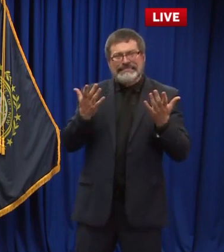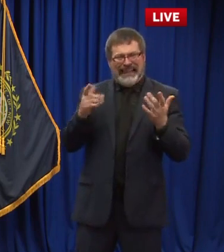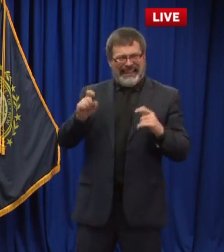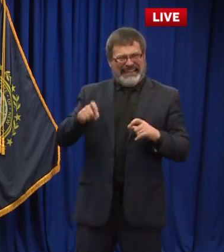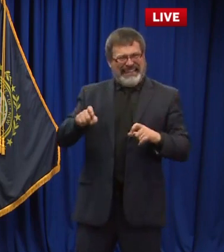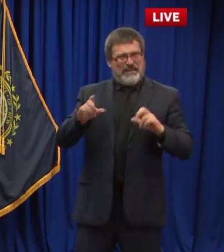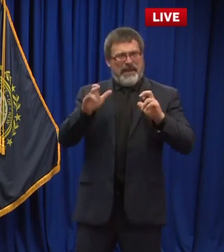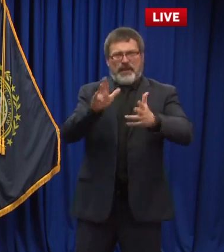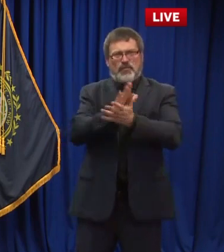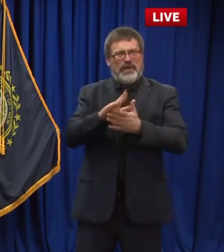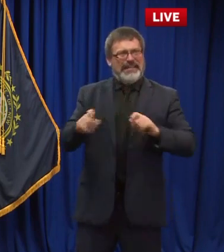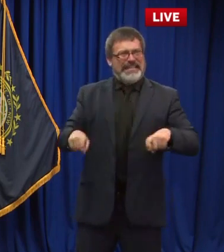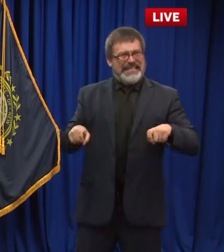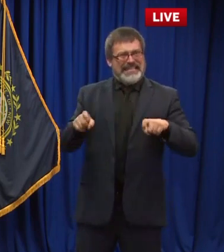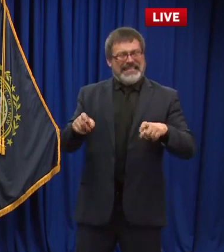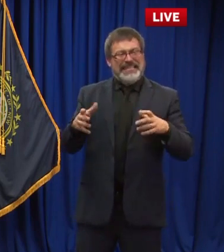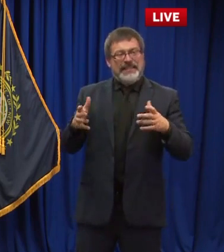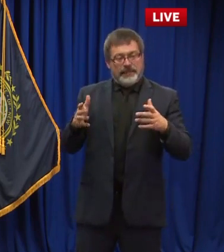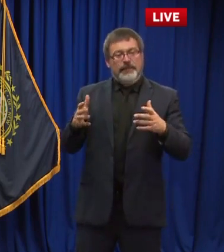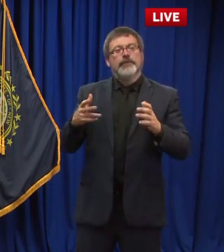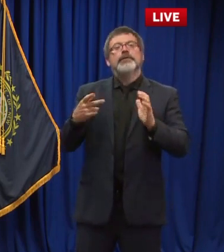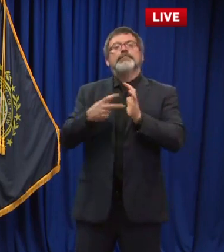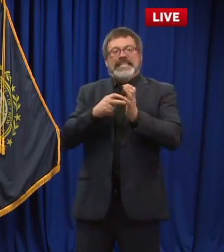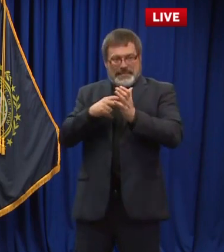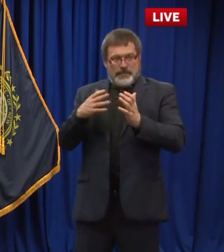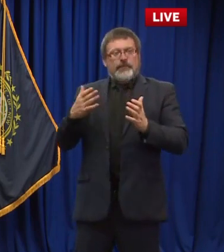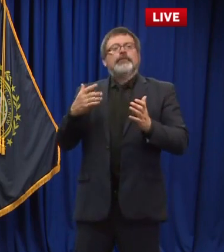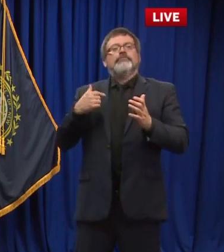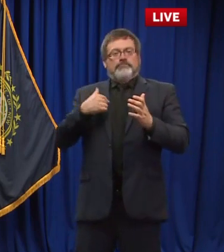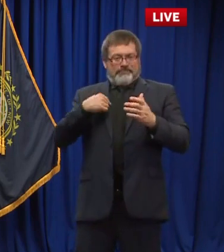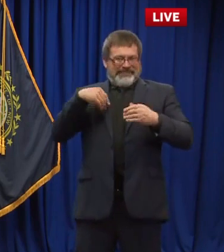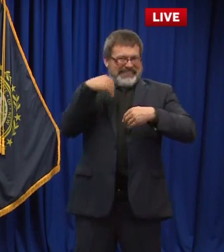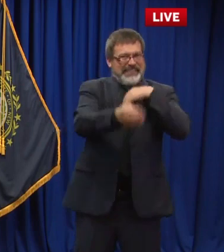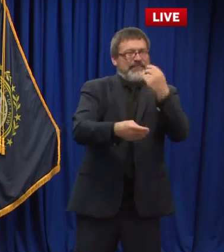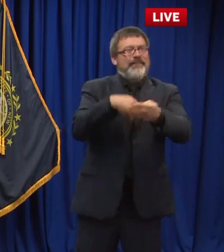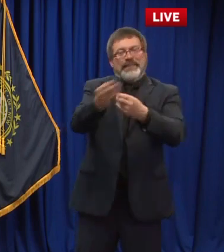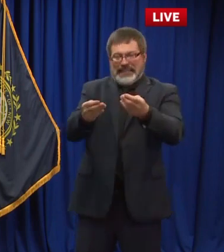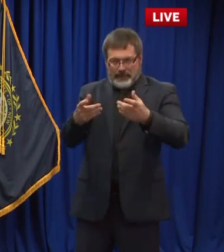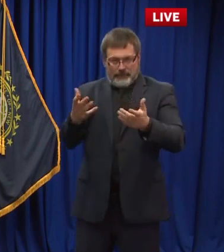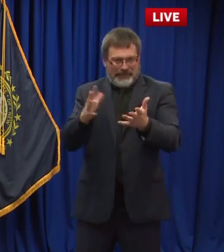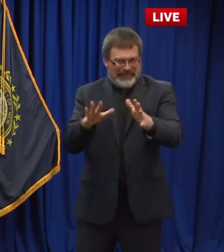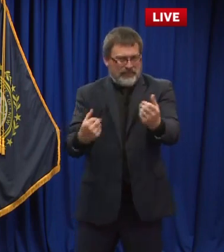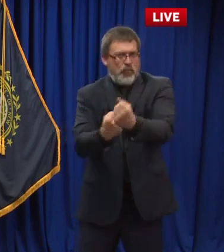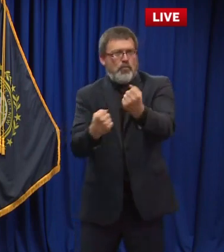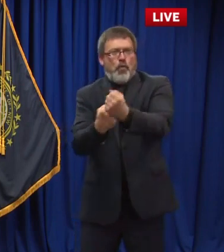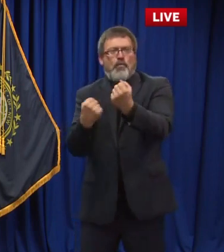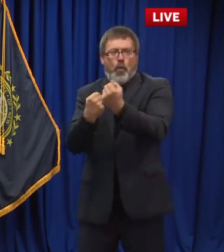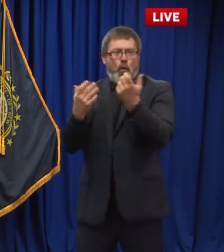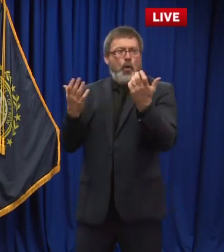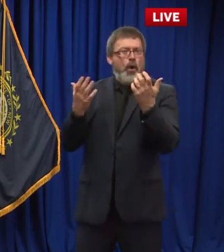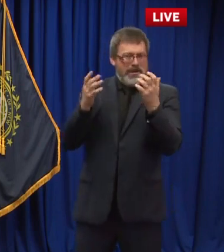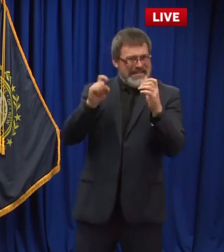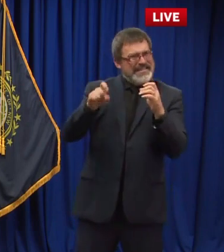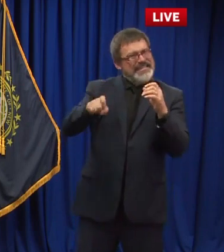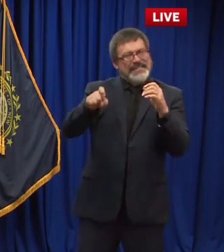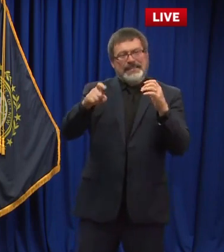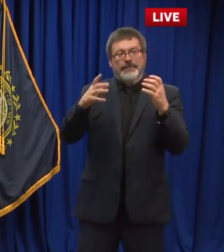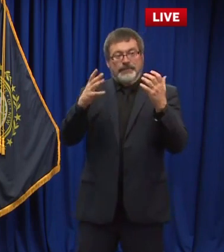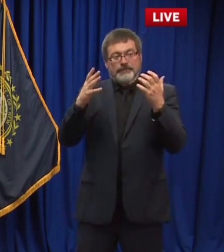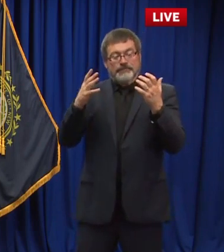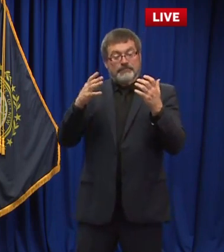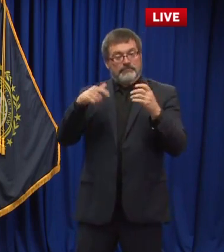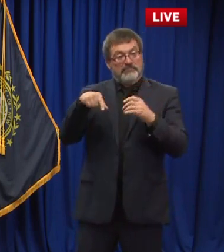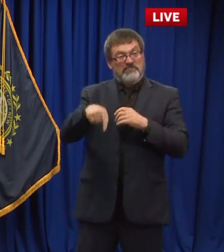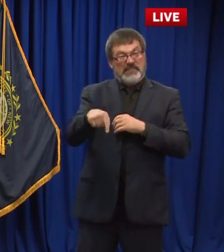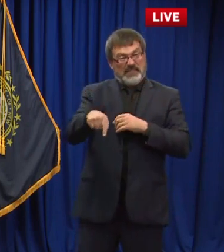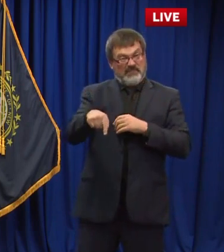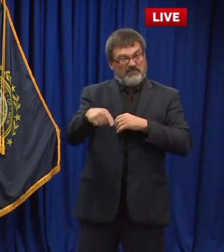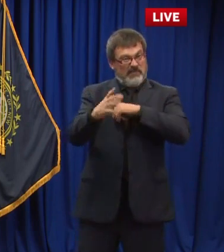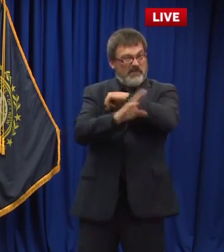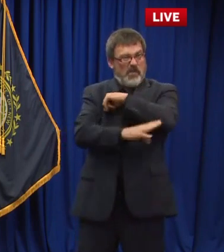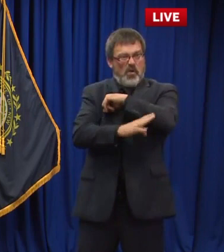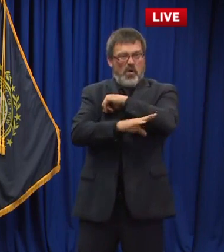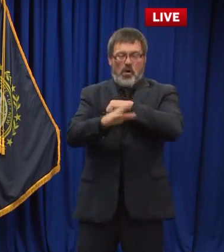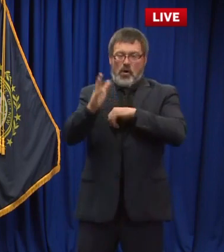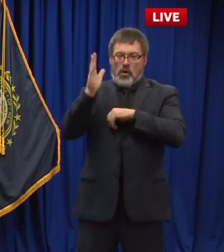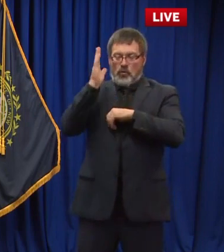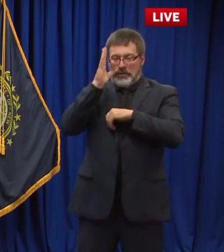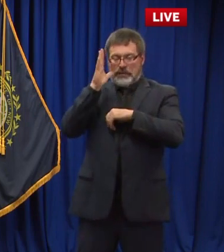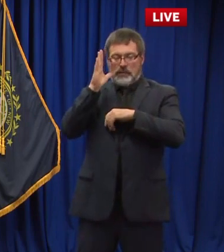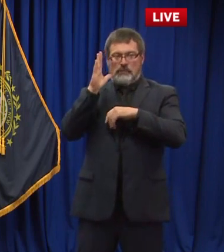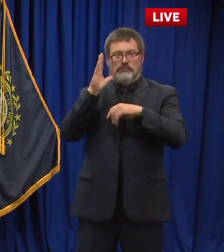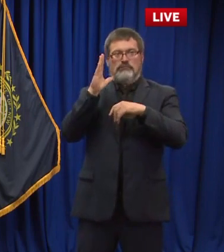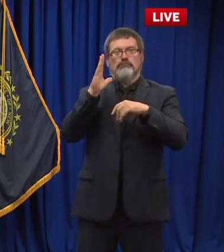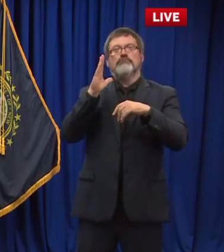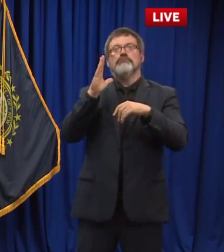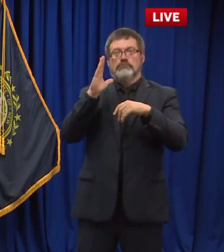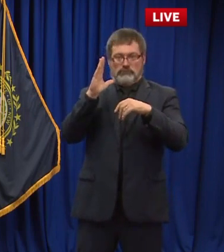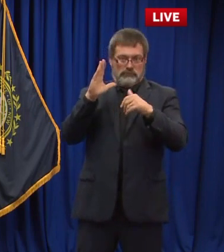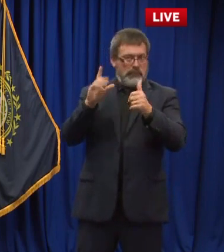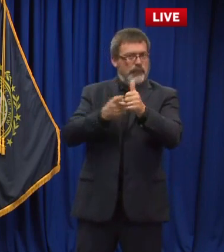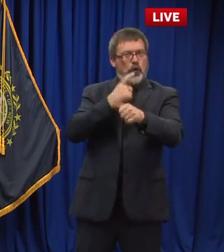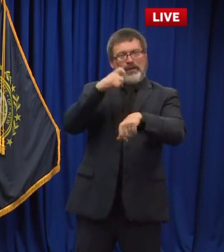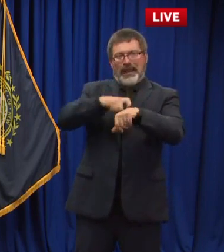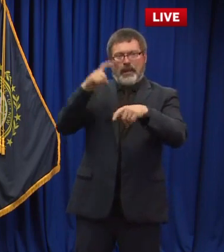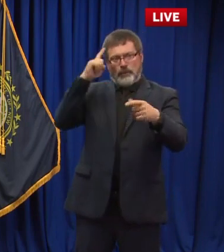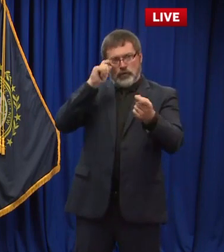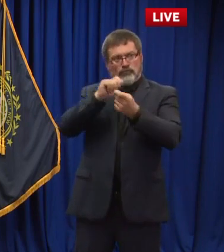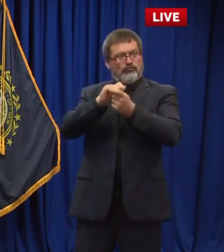WE ARE INVESTING IN PROGRAMS TO ALLOW THESE KIDS TO HAVE THE OPPORTUNITY, BUT FOR A LOT OF KID THIS WILL BE THEIR FIRST TIME BACK IN A SOCIAL SETTING.